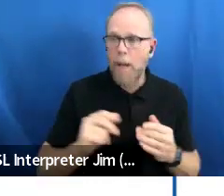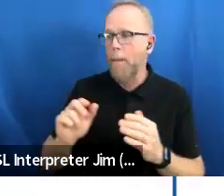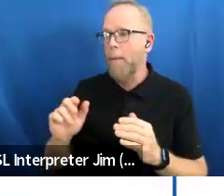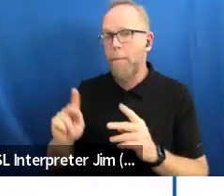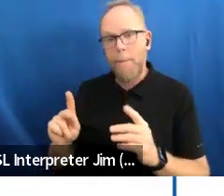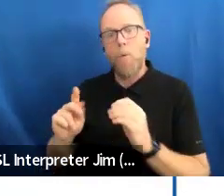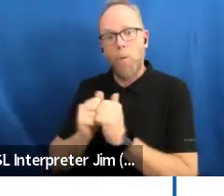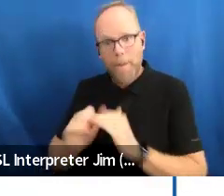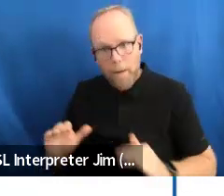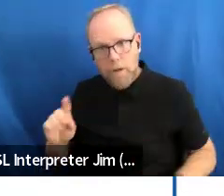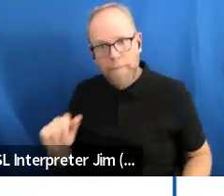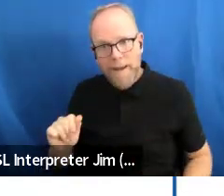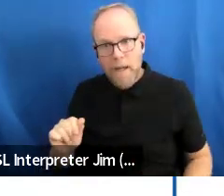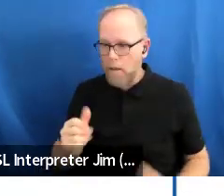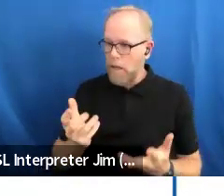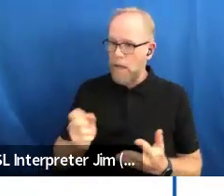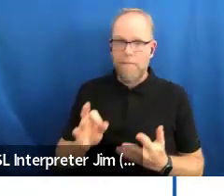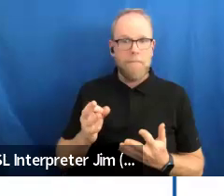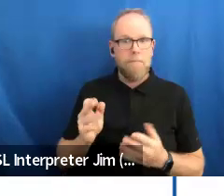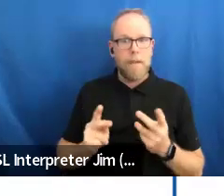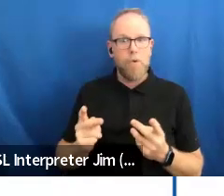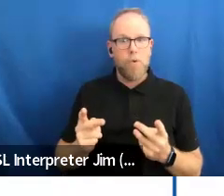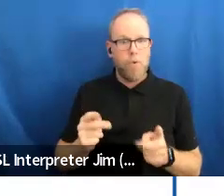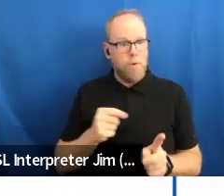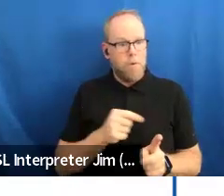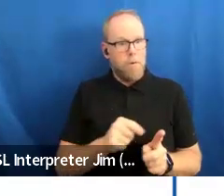to four-year colleges and universities, they should have that opportunity.